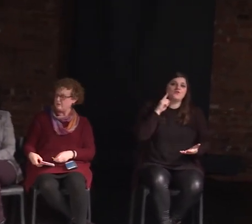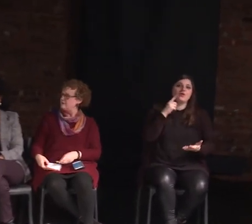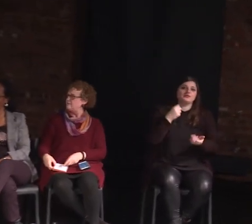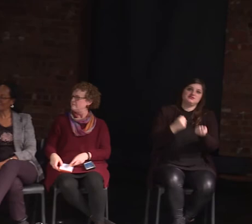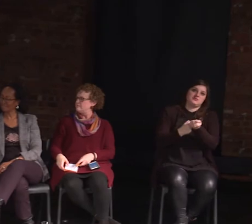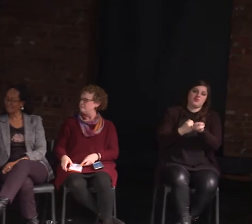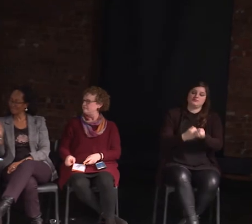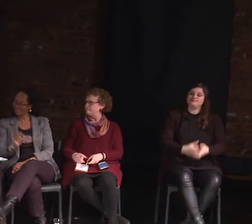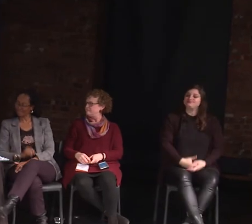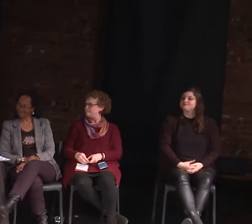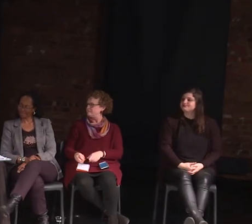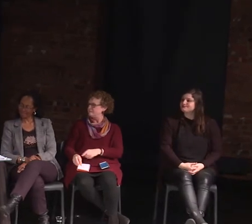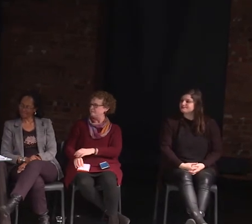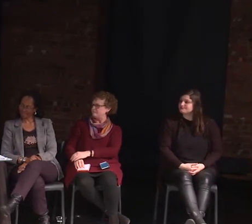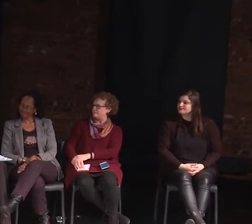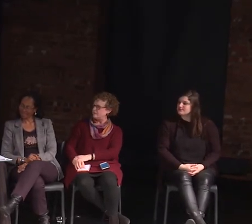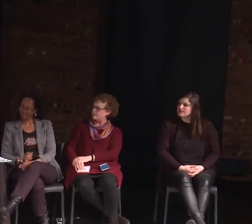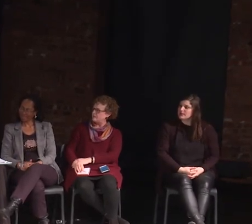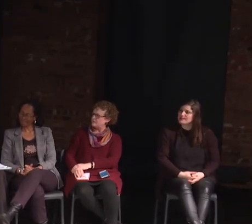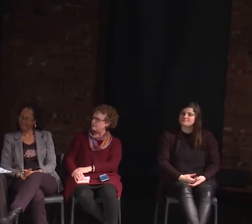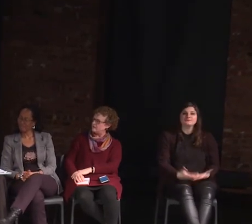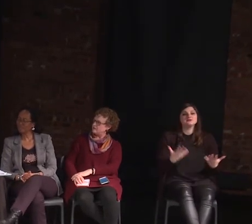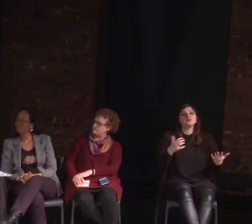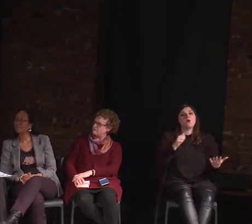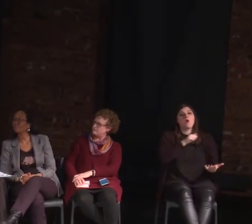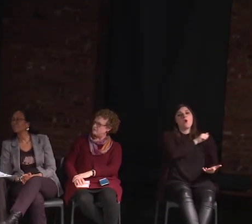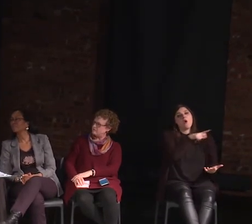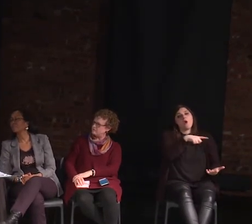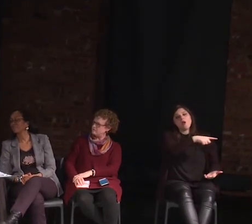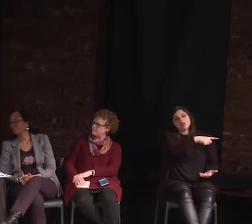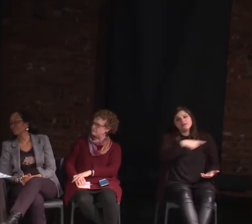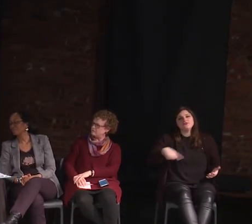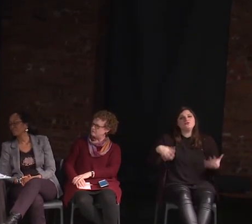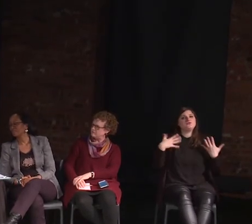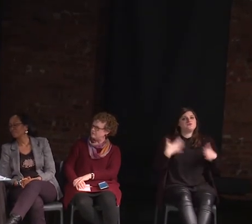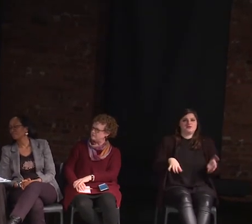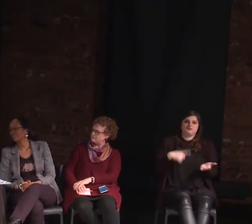You've already all begun to touch upon the work that you've been doing in response